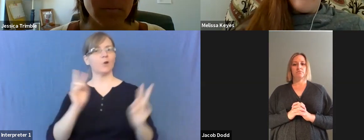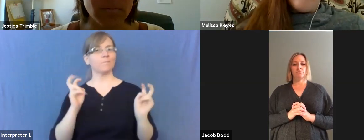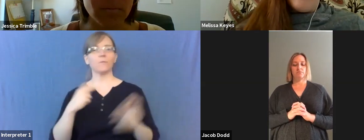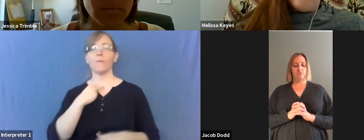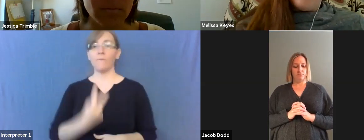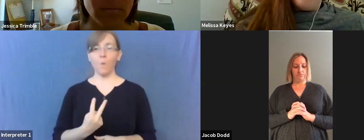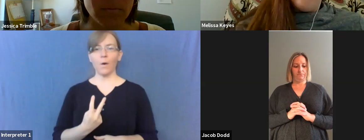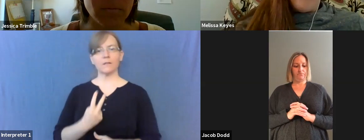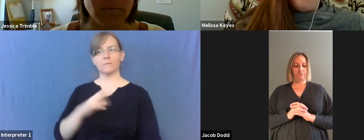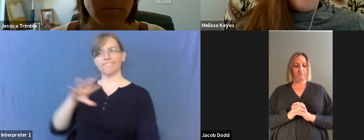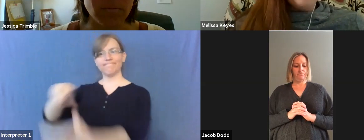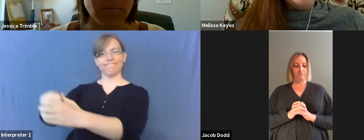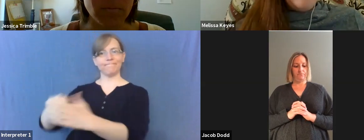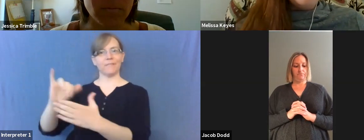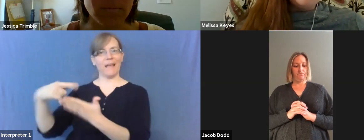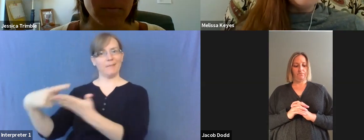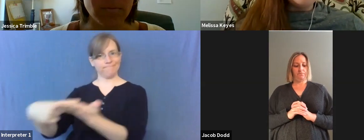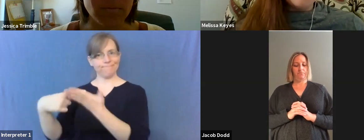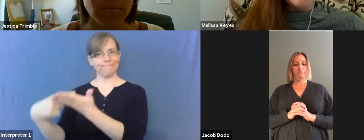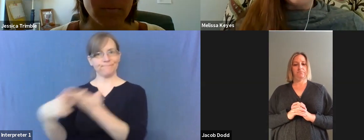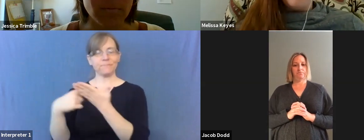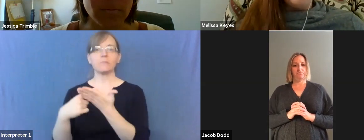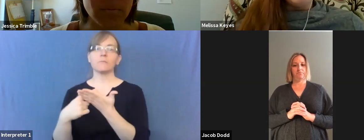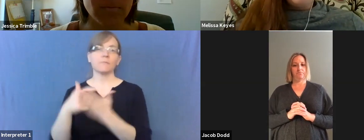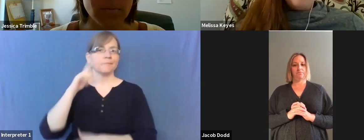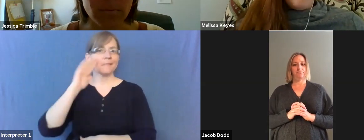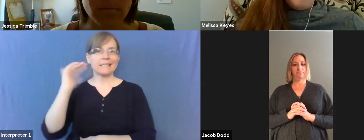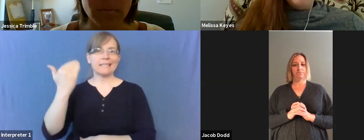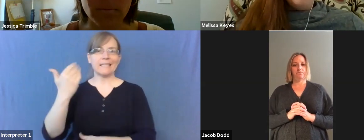But it just seems every day there's new issues that crop up.